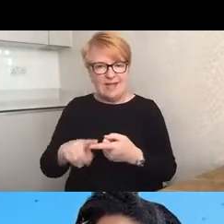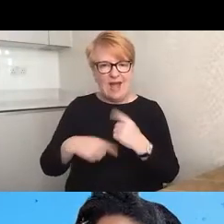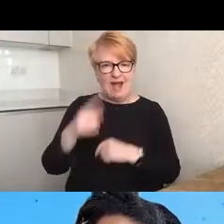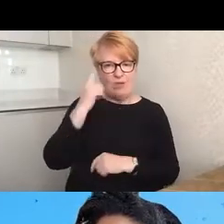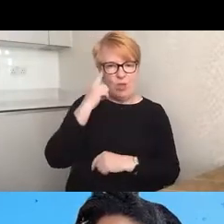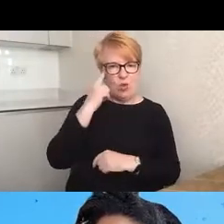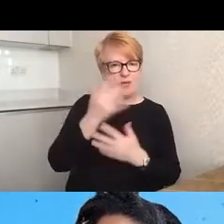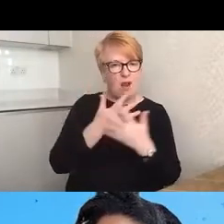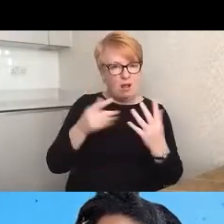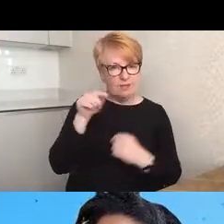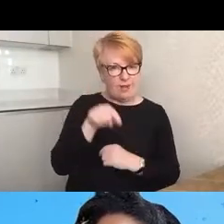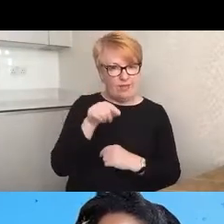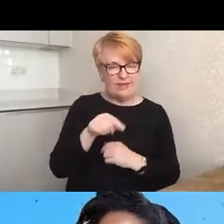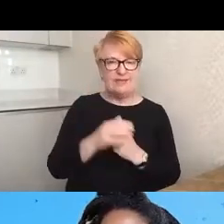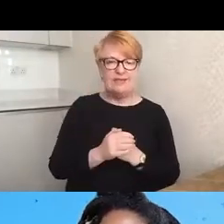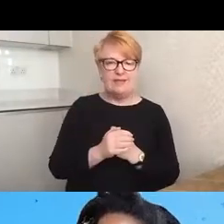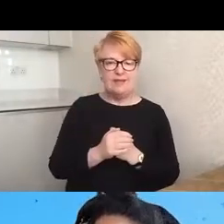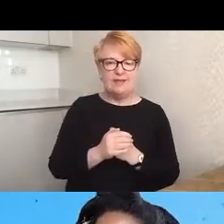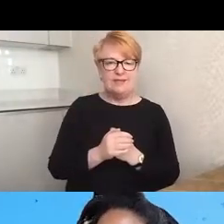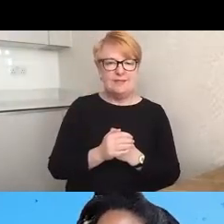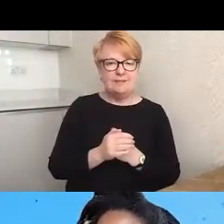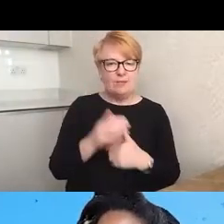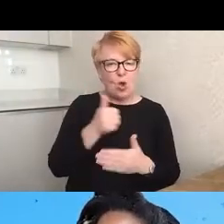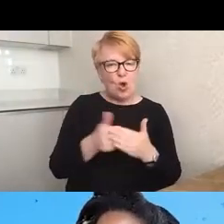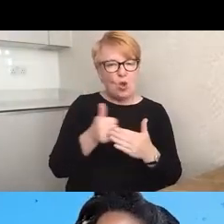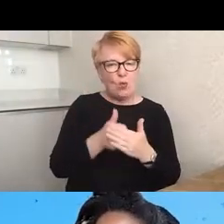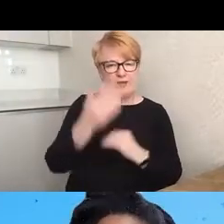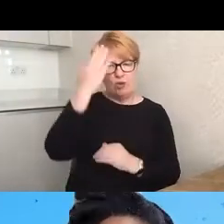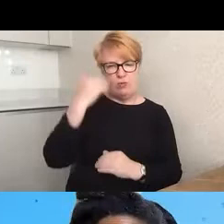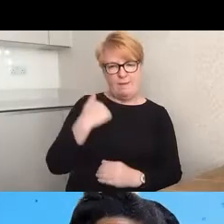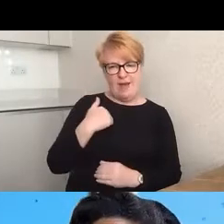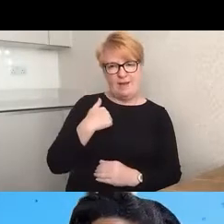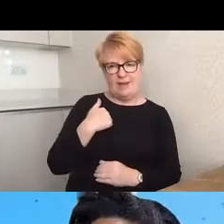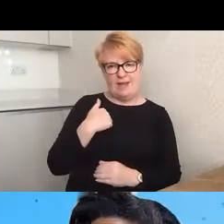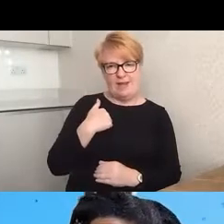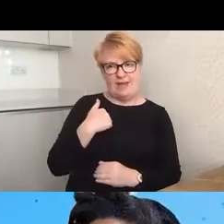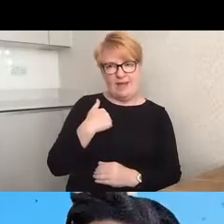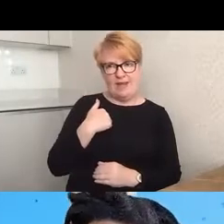and it always reminds me of what I don't know and what I don't remember.